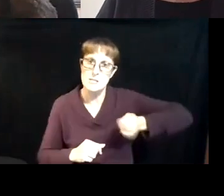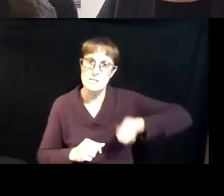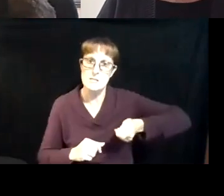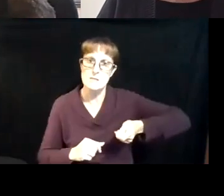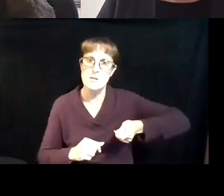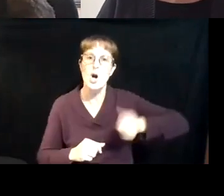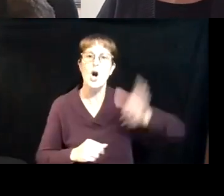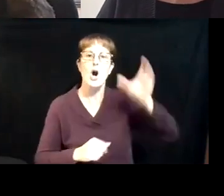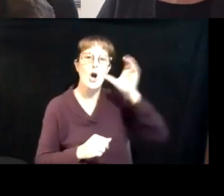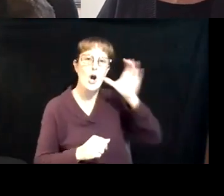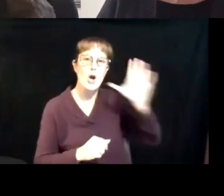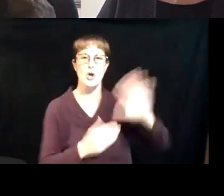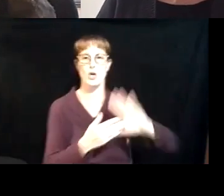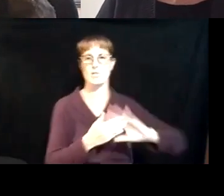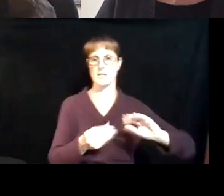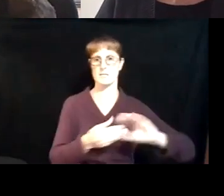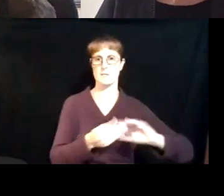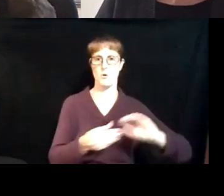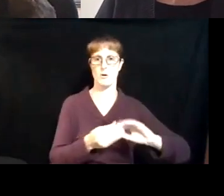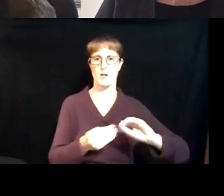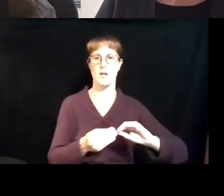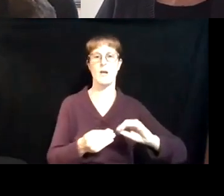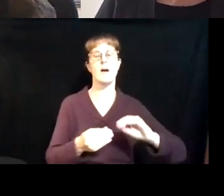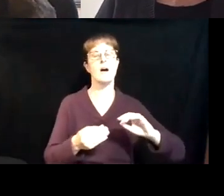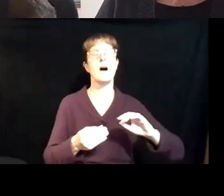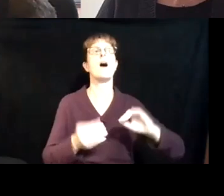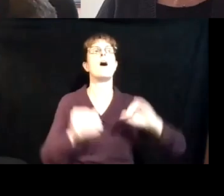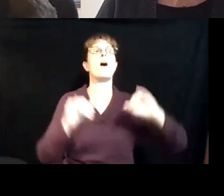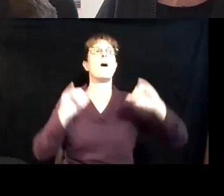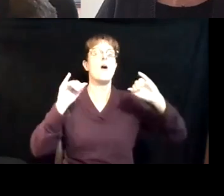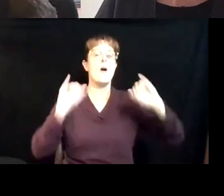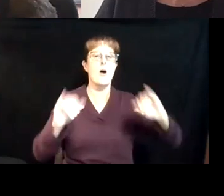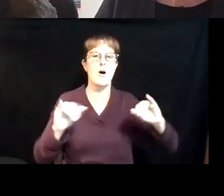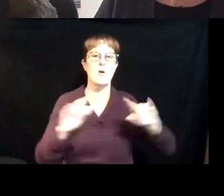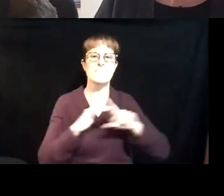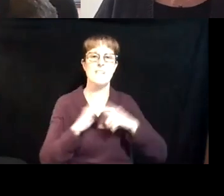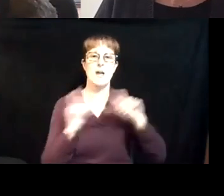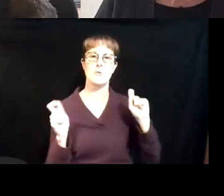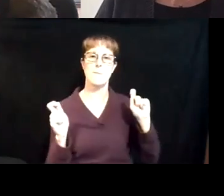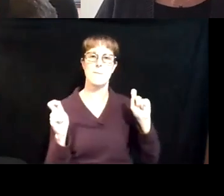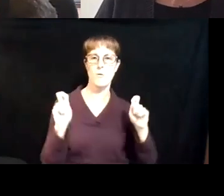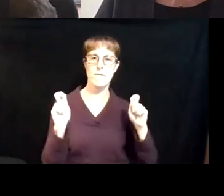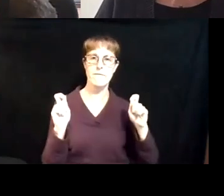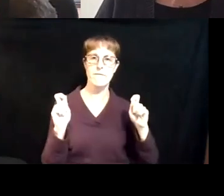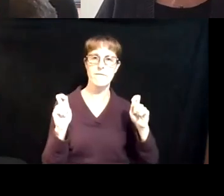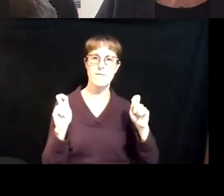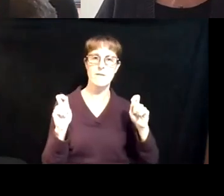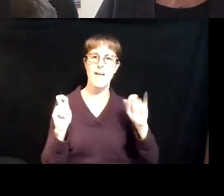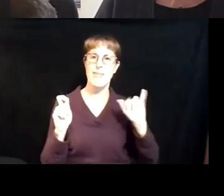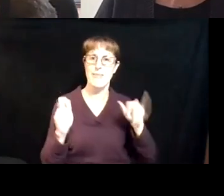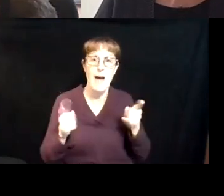The whole FDA ban would not have happened without Jennifer and her willingness to tell her story and